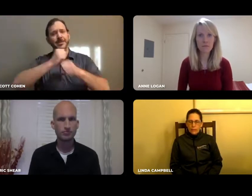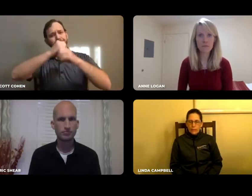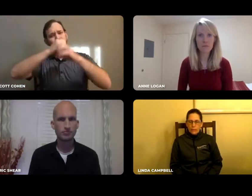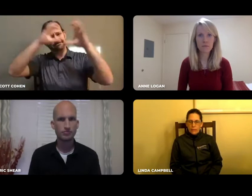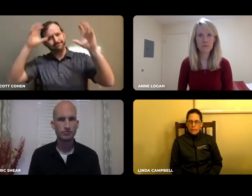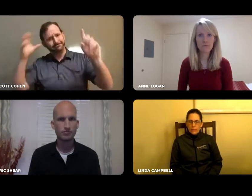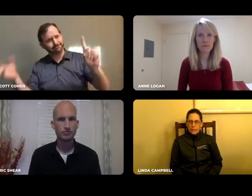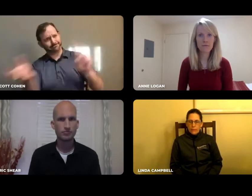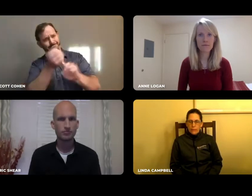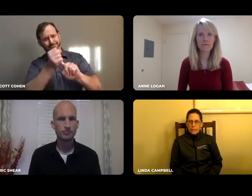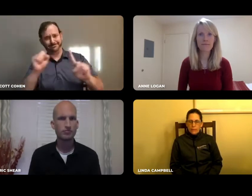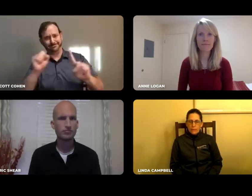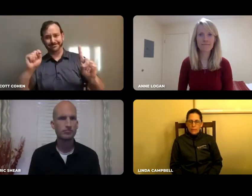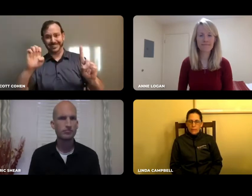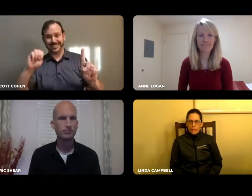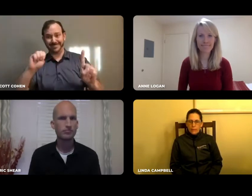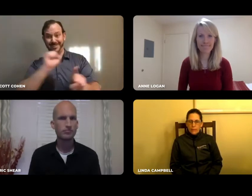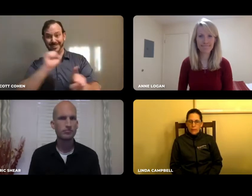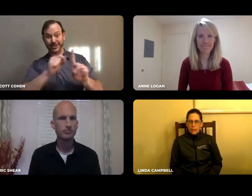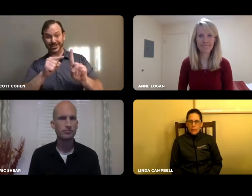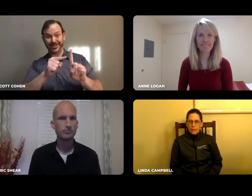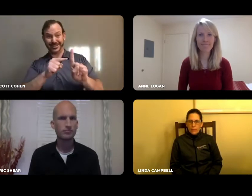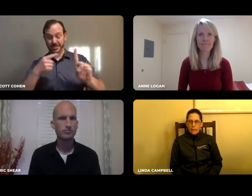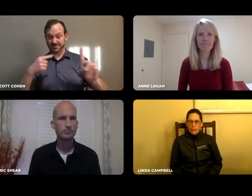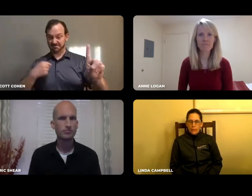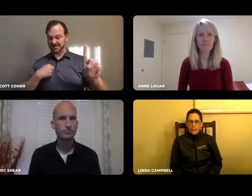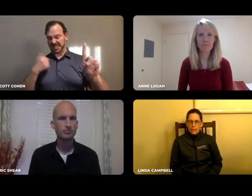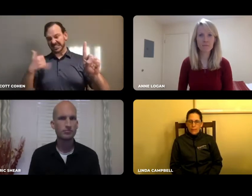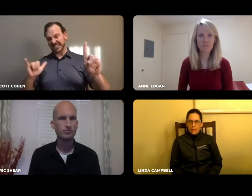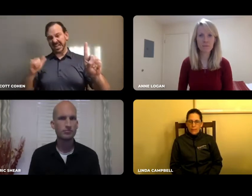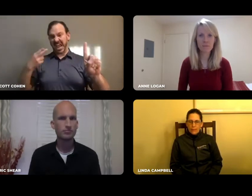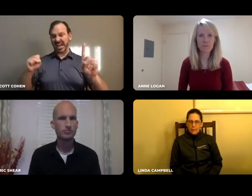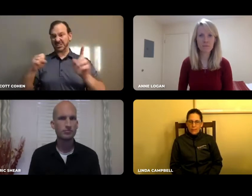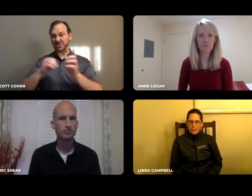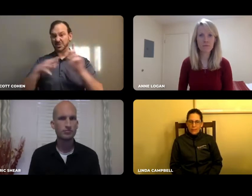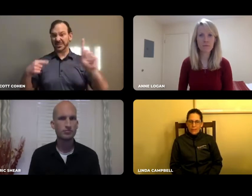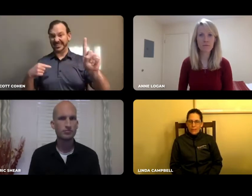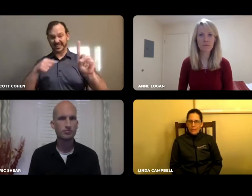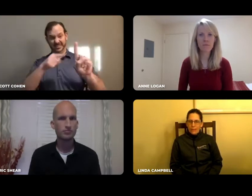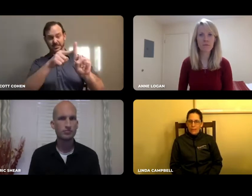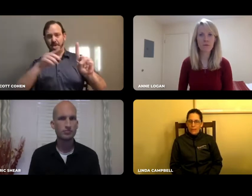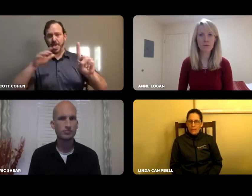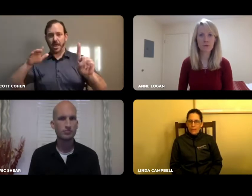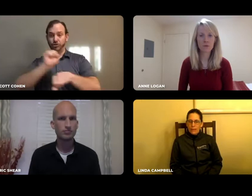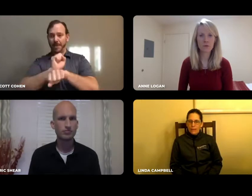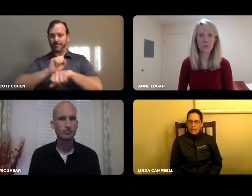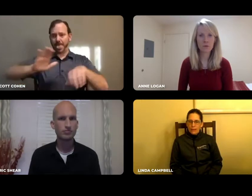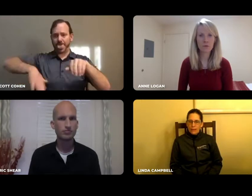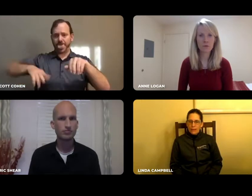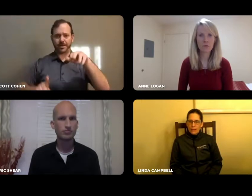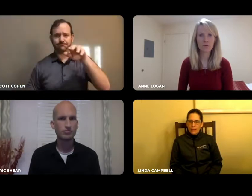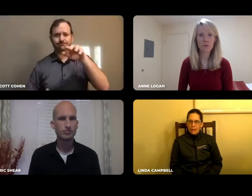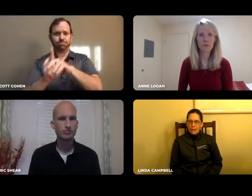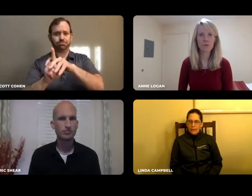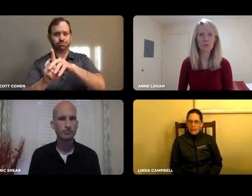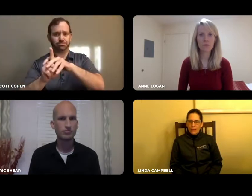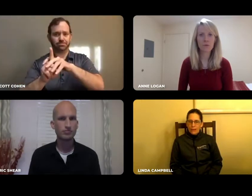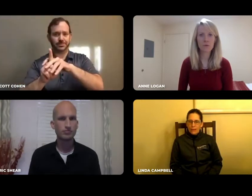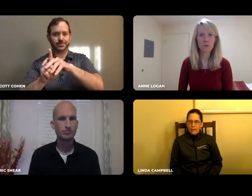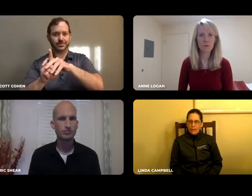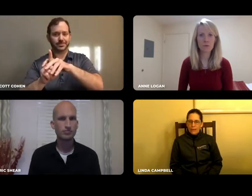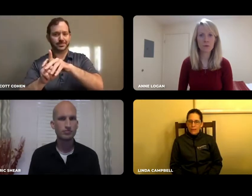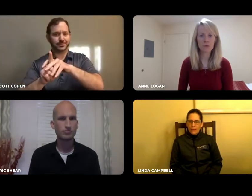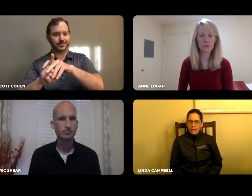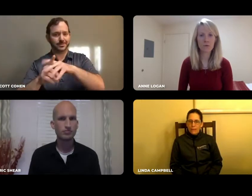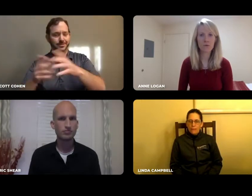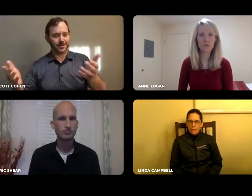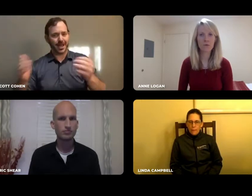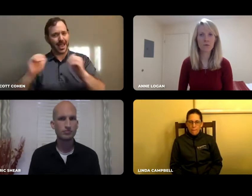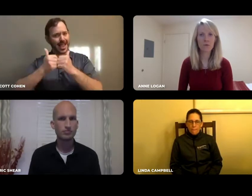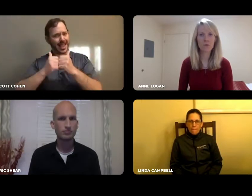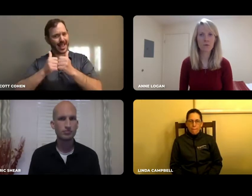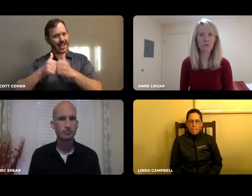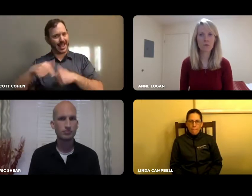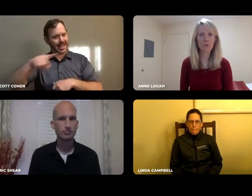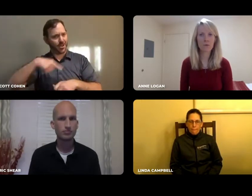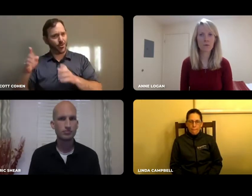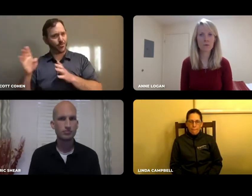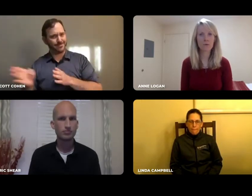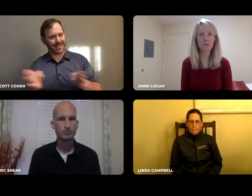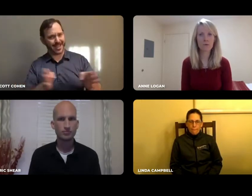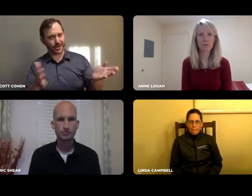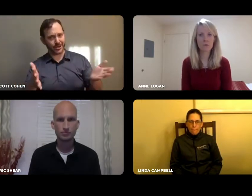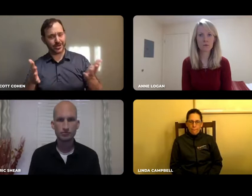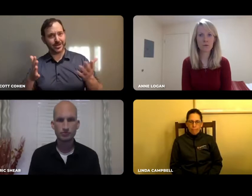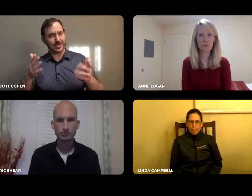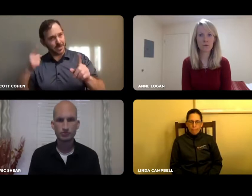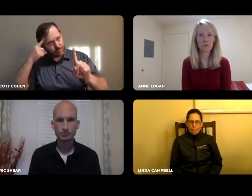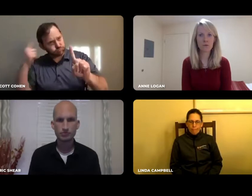But in a time when STEM was not a thing